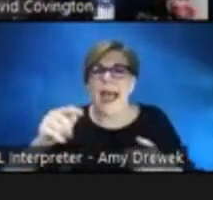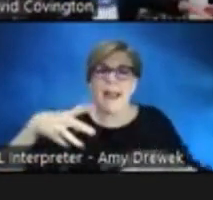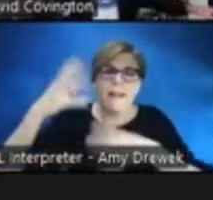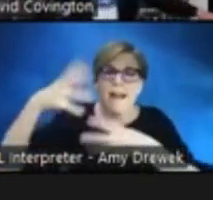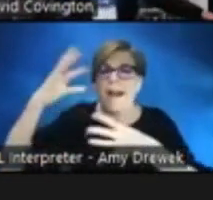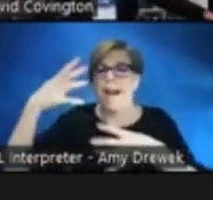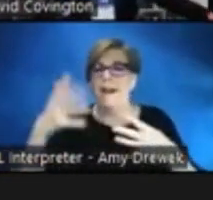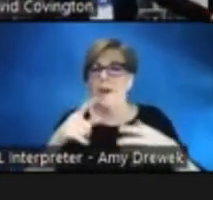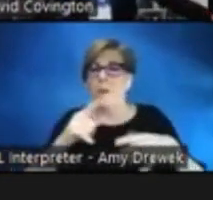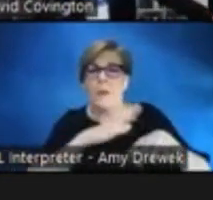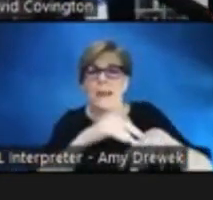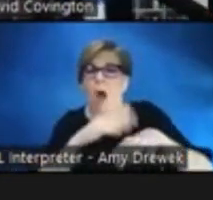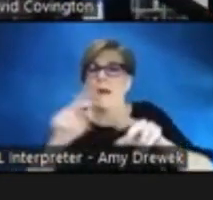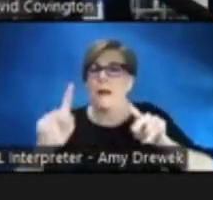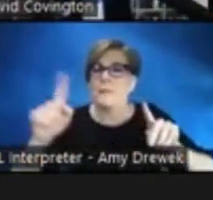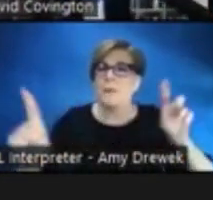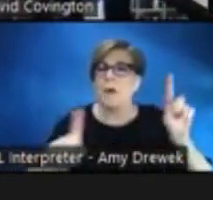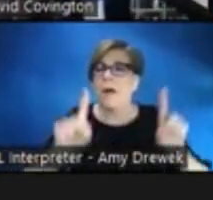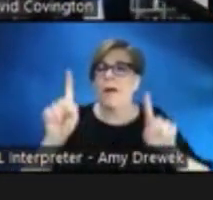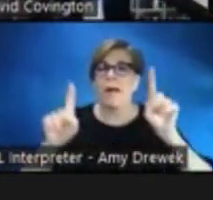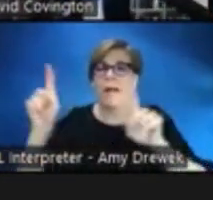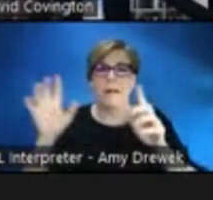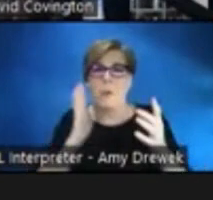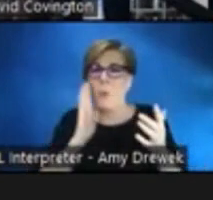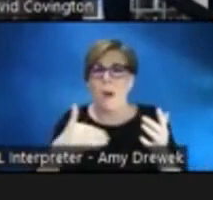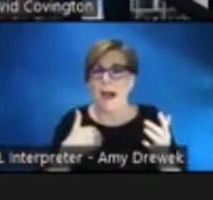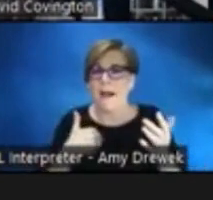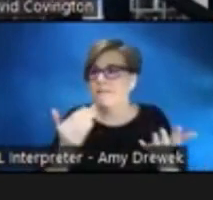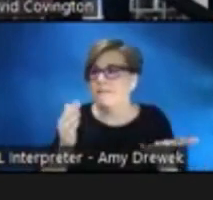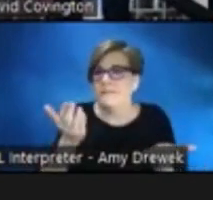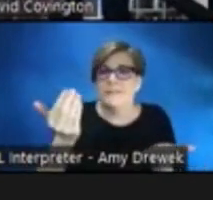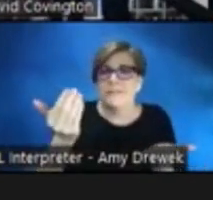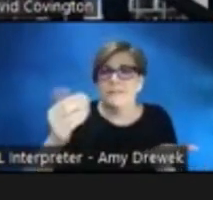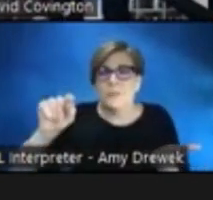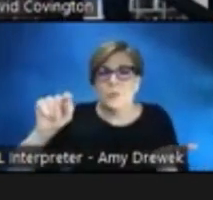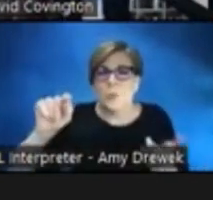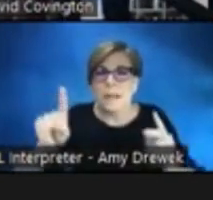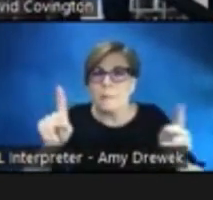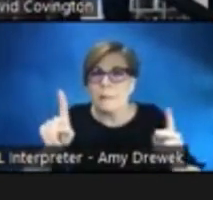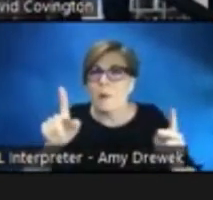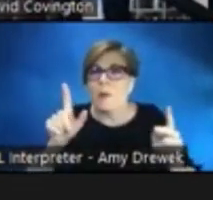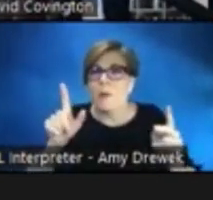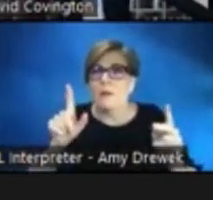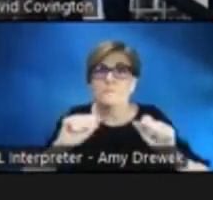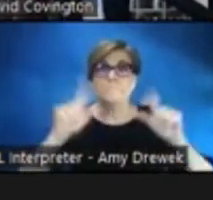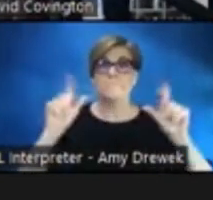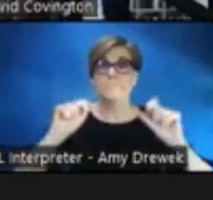PEOPLE IN THE SHOW AND HAVE 15 -20 PEOPLE AS SPEAKERS DURING THE